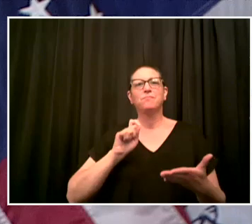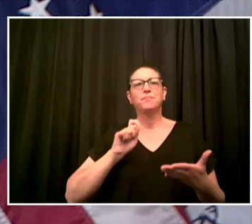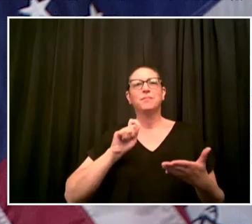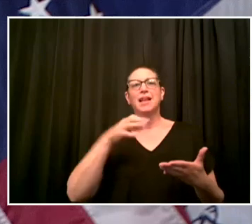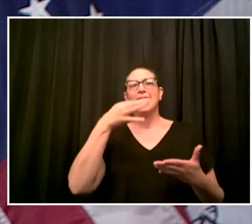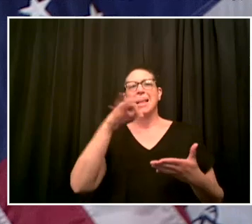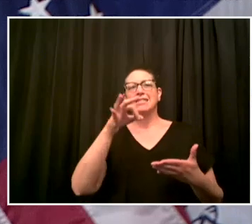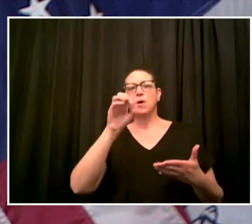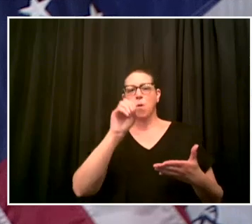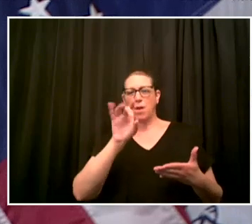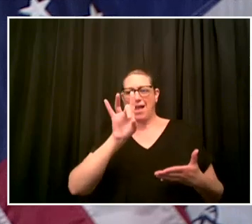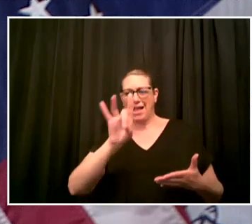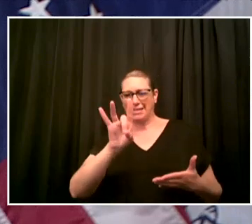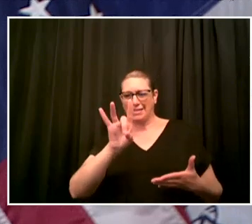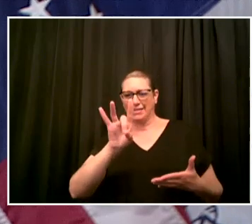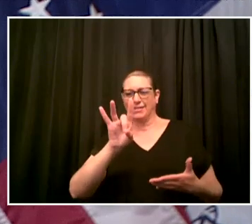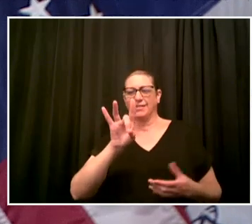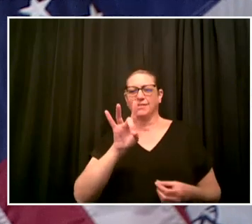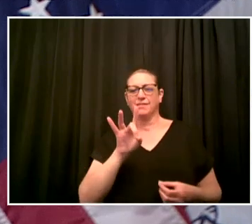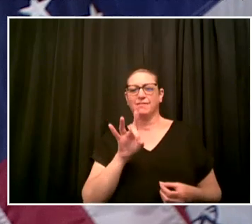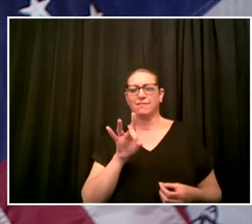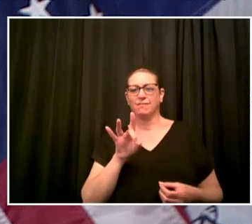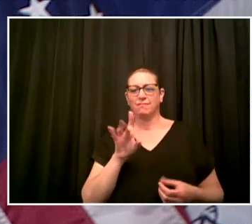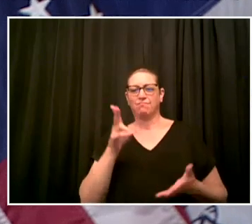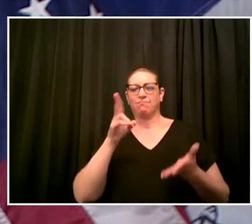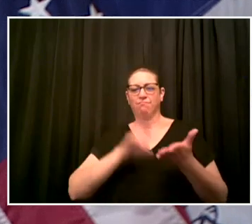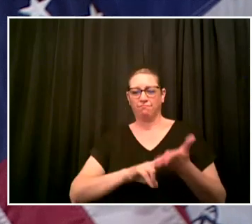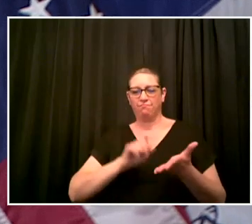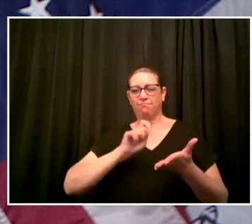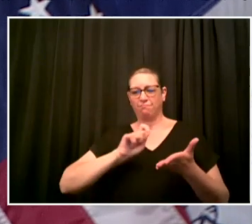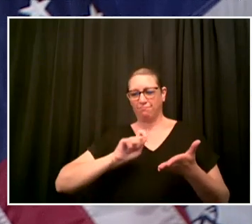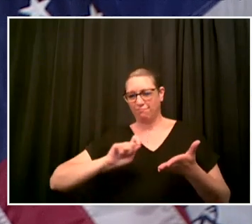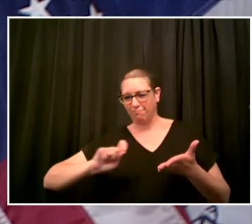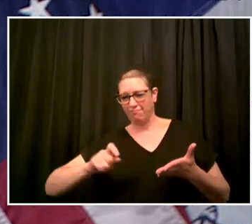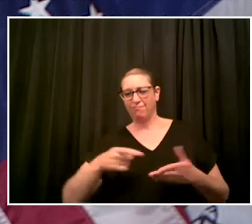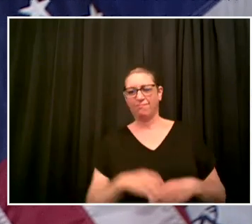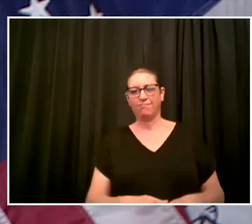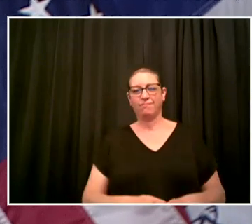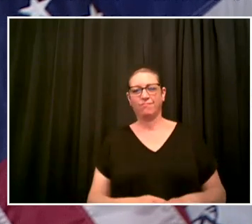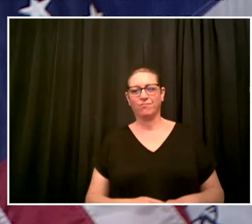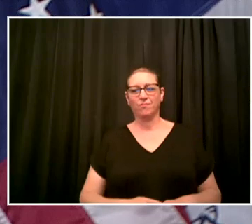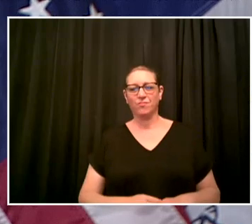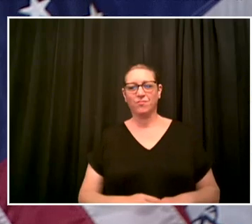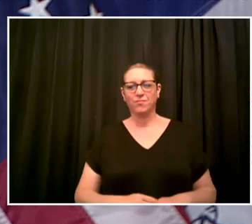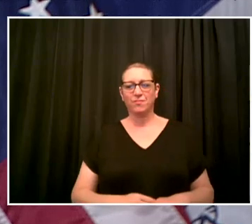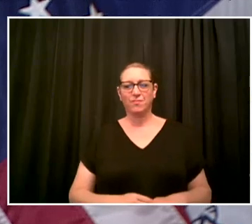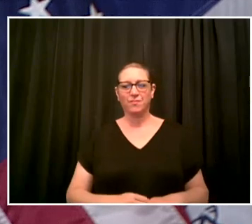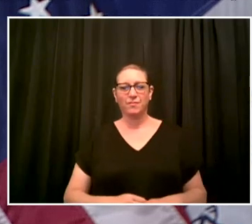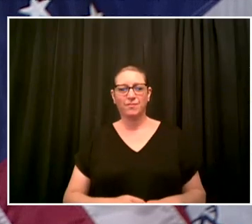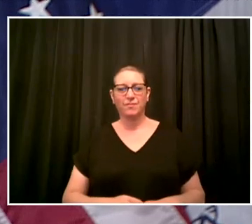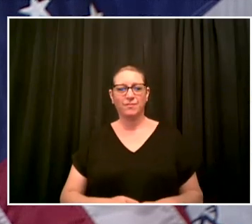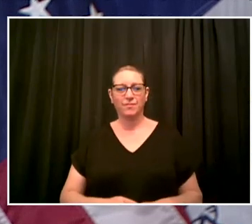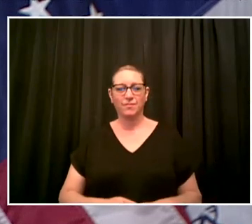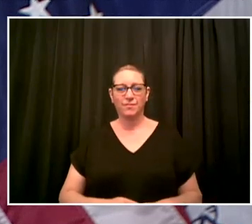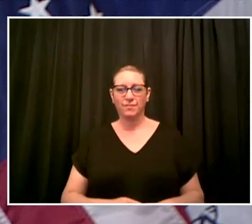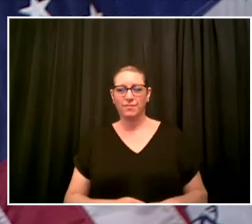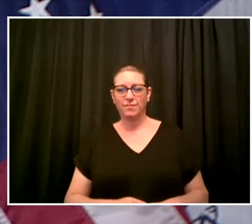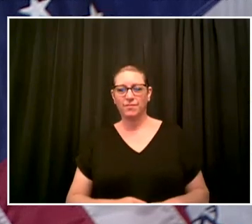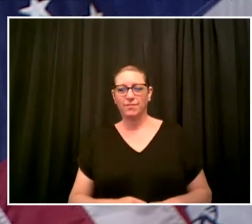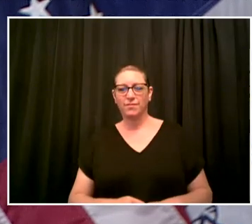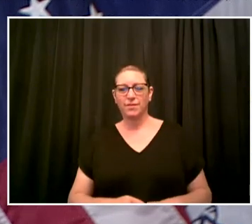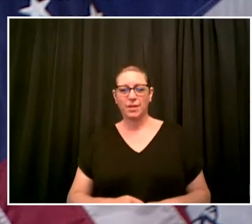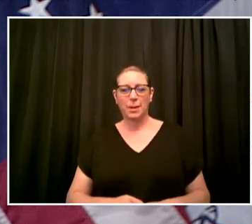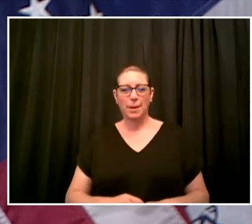THIS IS INTRO